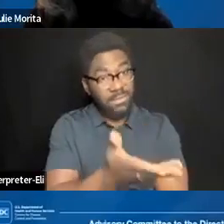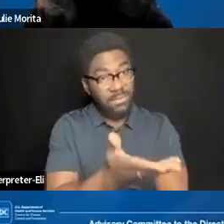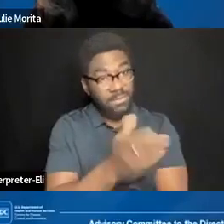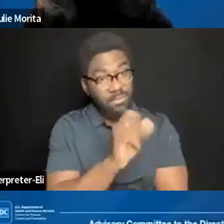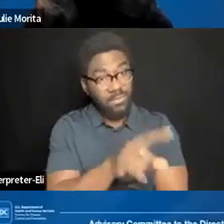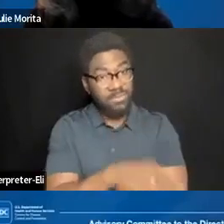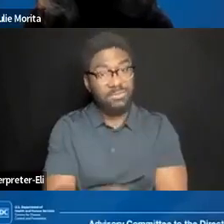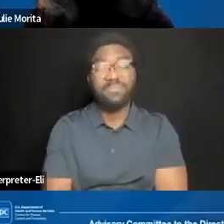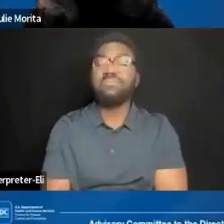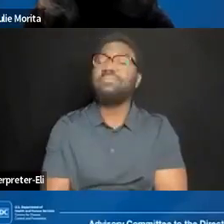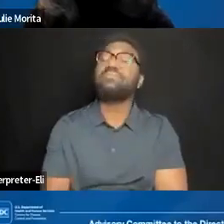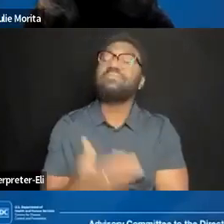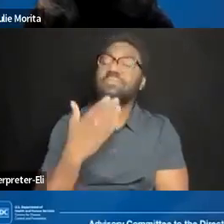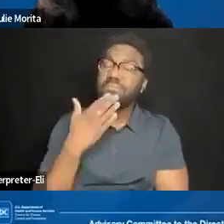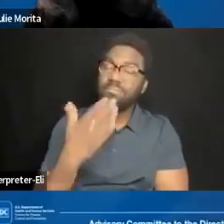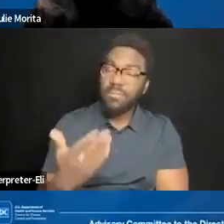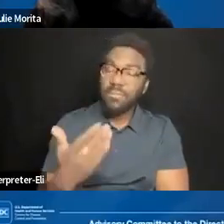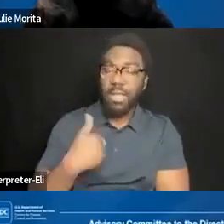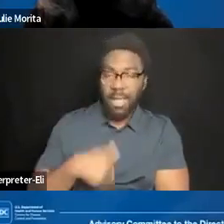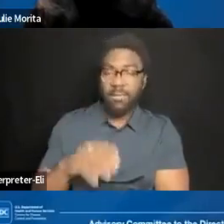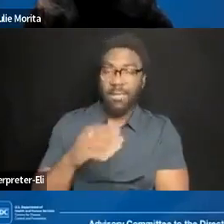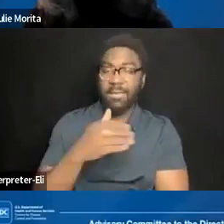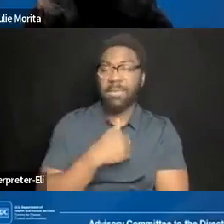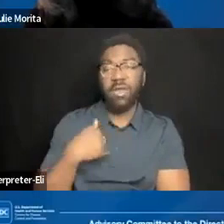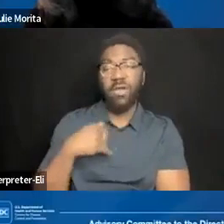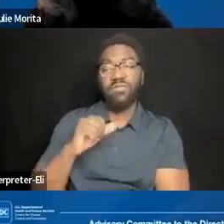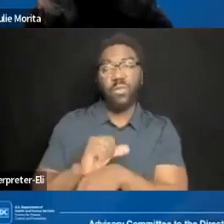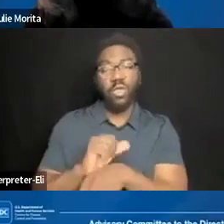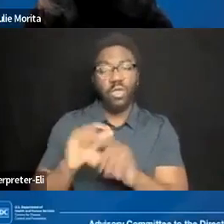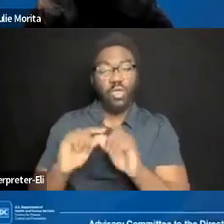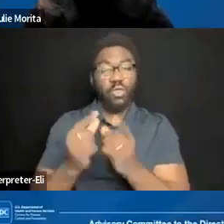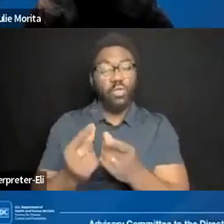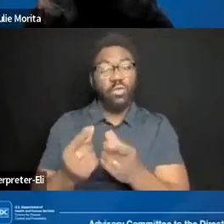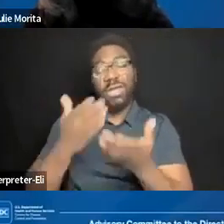I really appreciate the presentation that Julie gave.